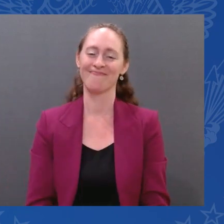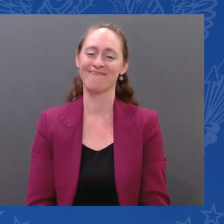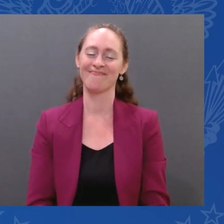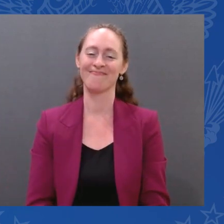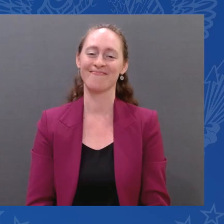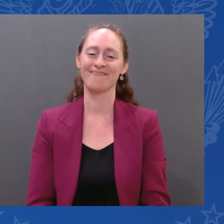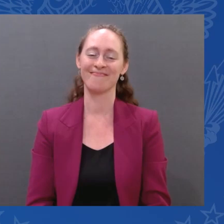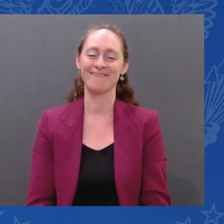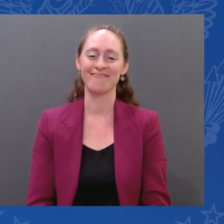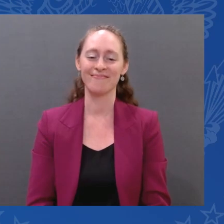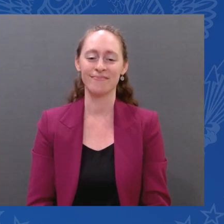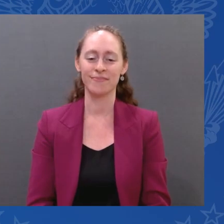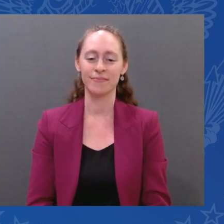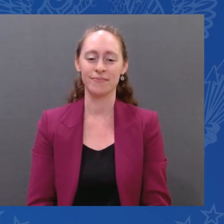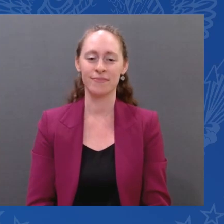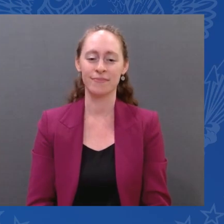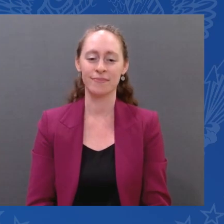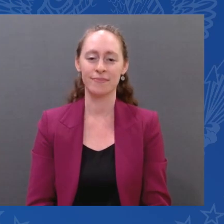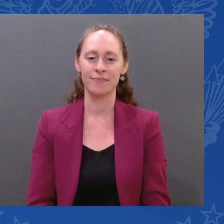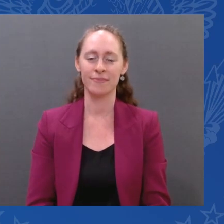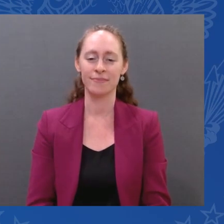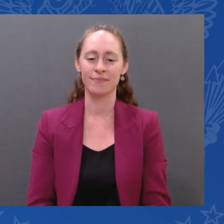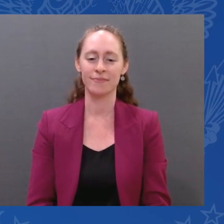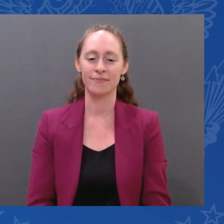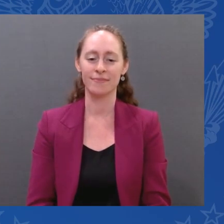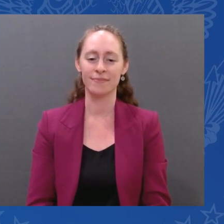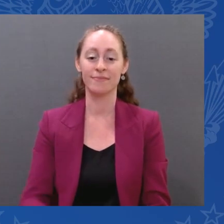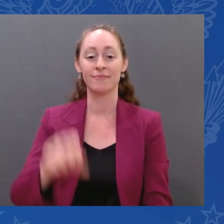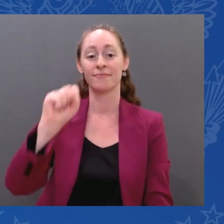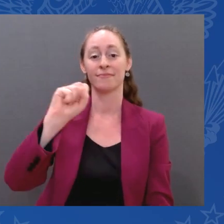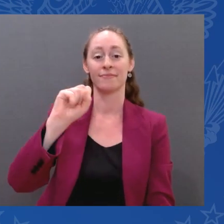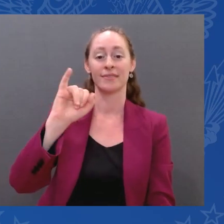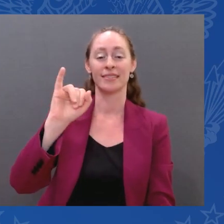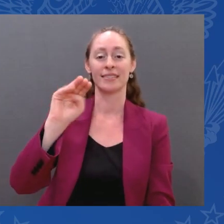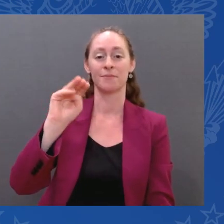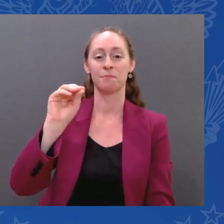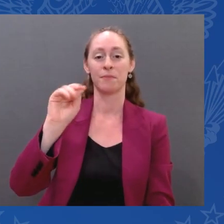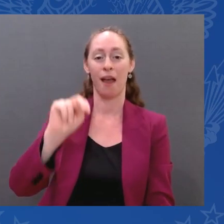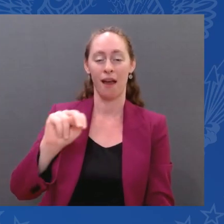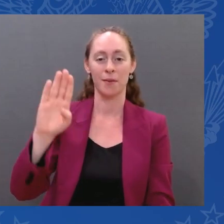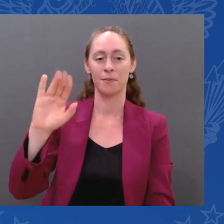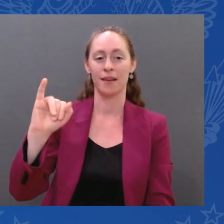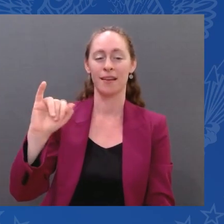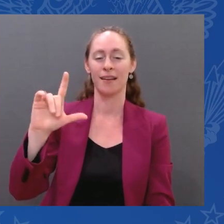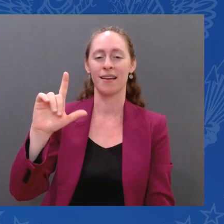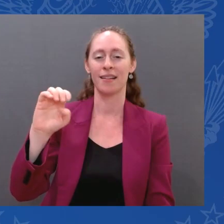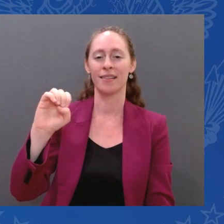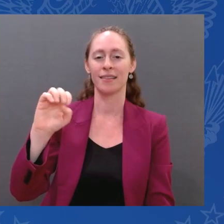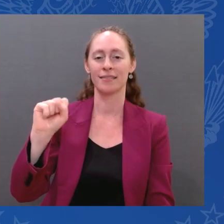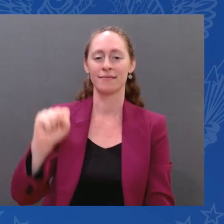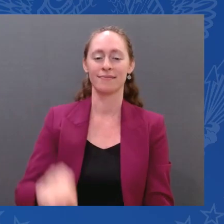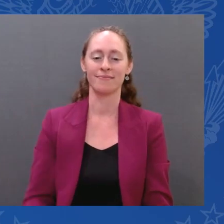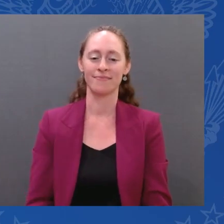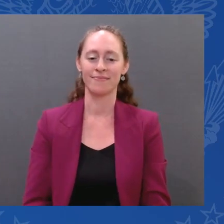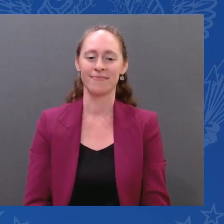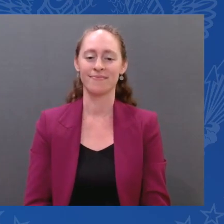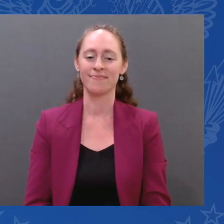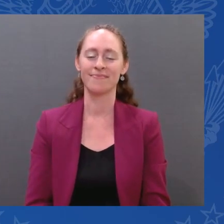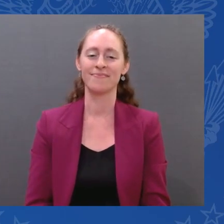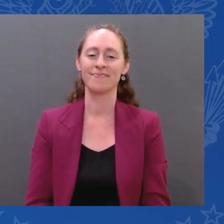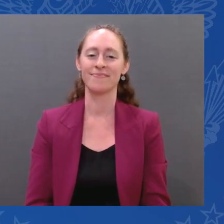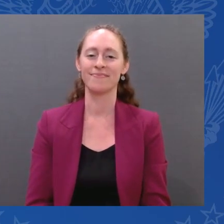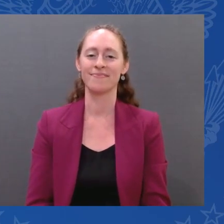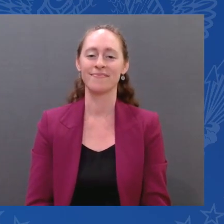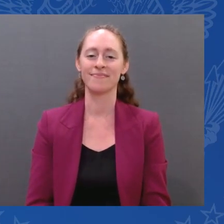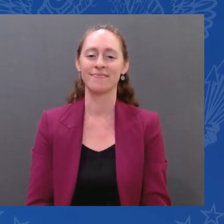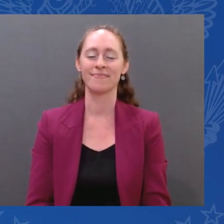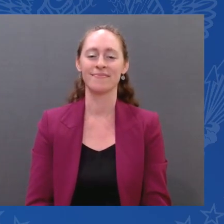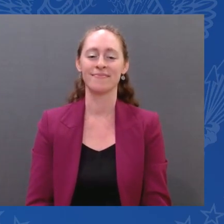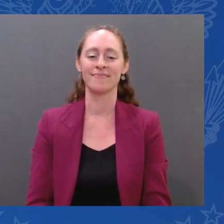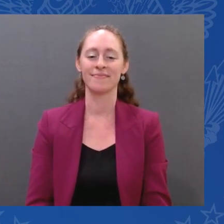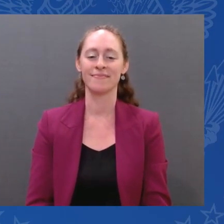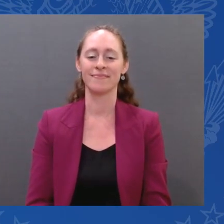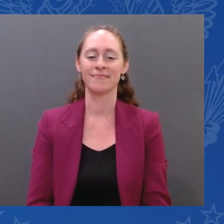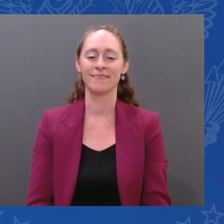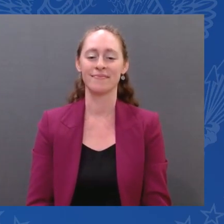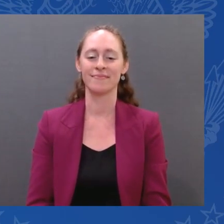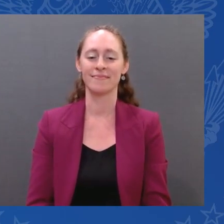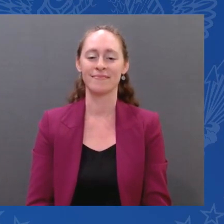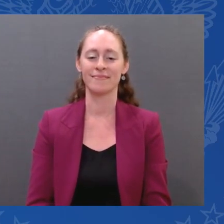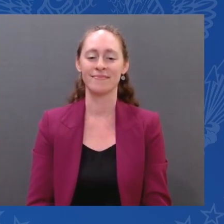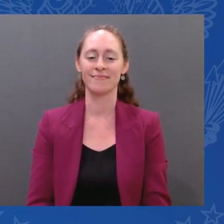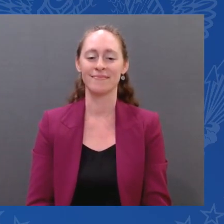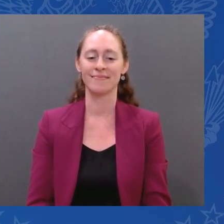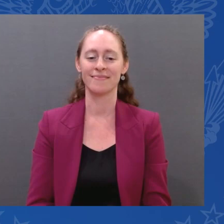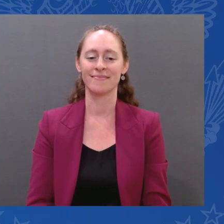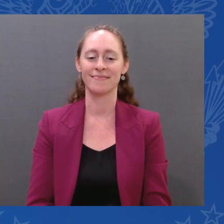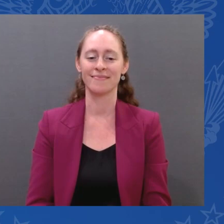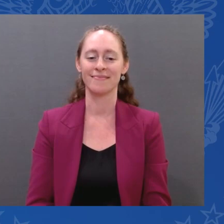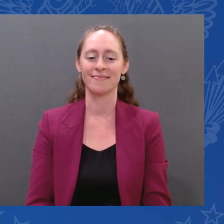Military Aide: Simone Biles.